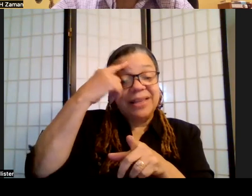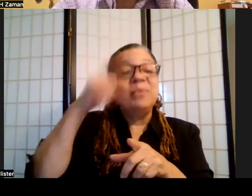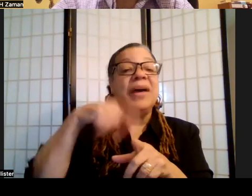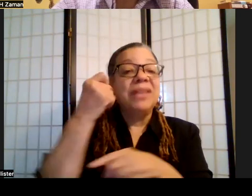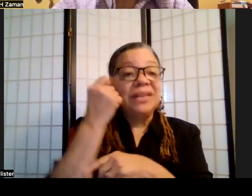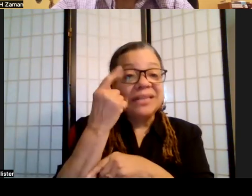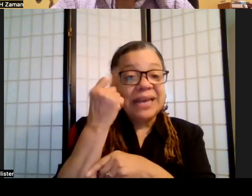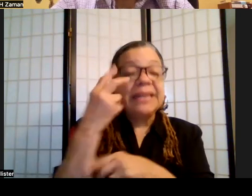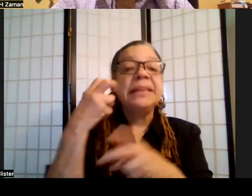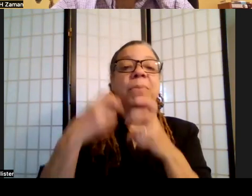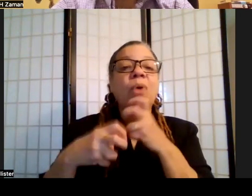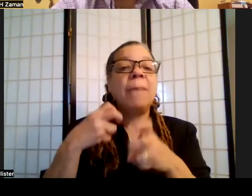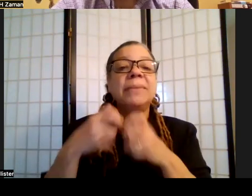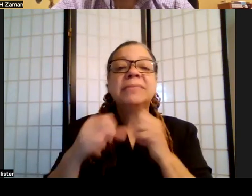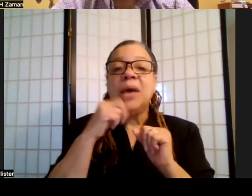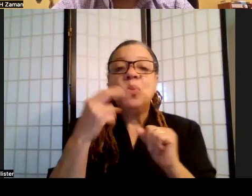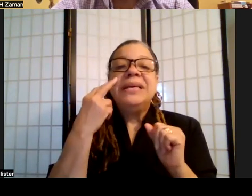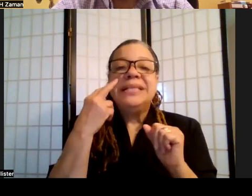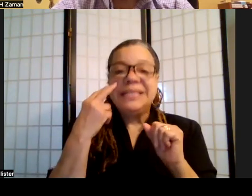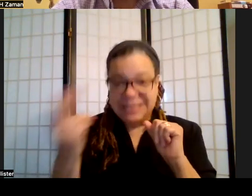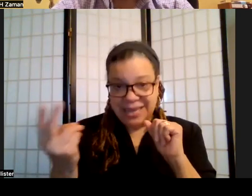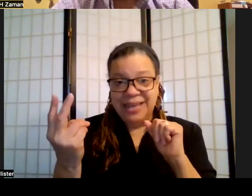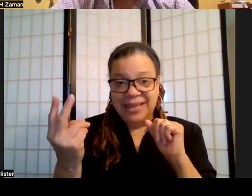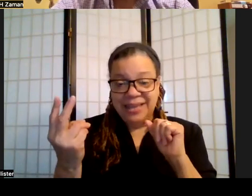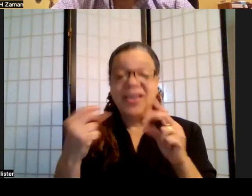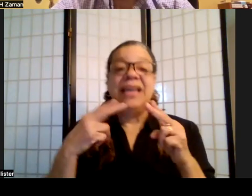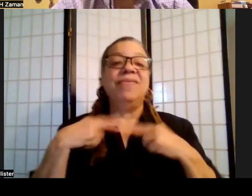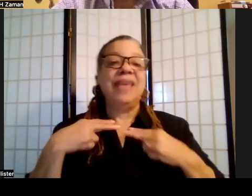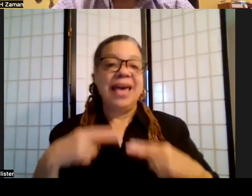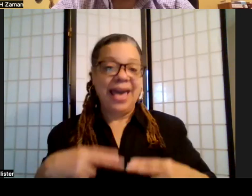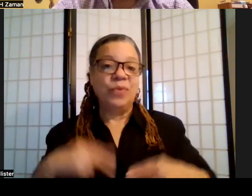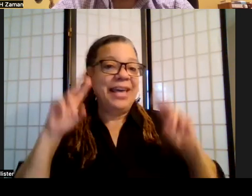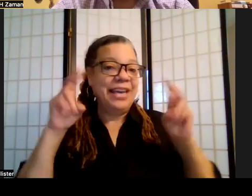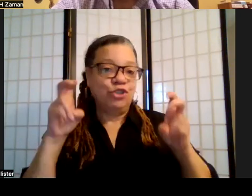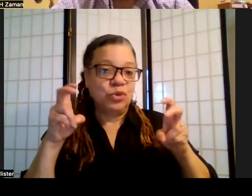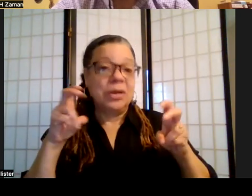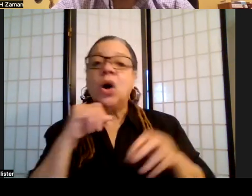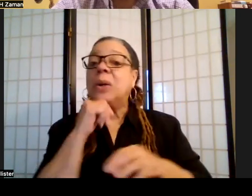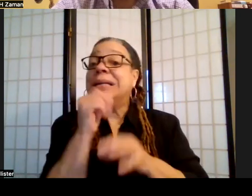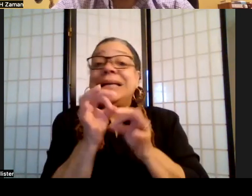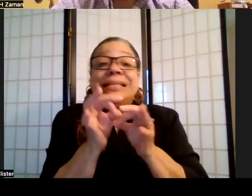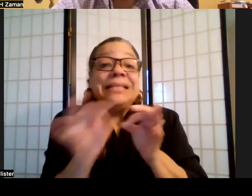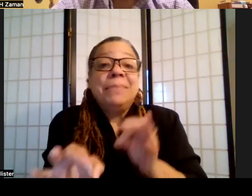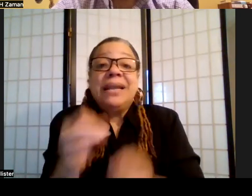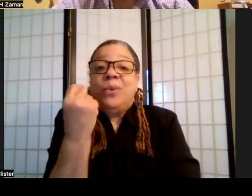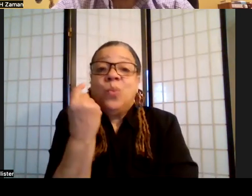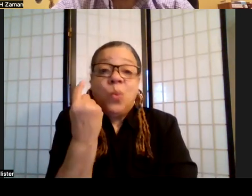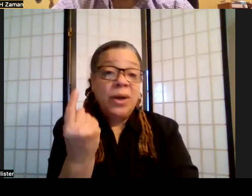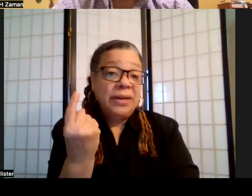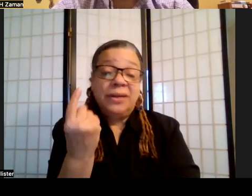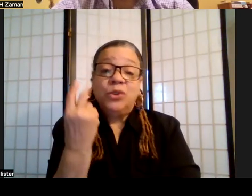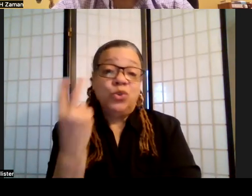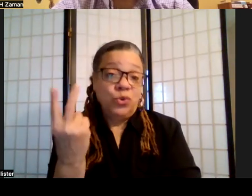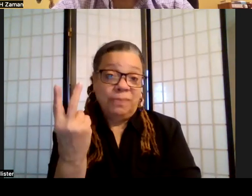that we see, even in the domain of health, are not simply, uh, uh, in the domain of health.